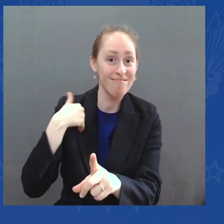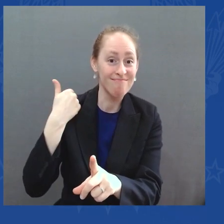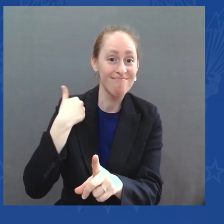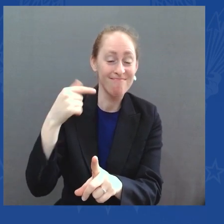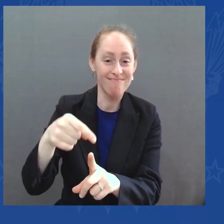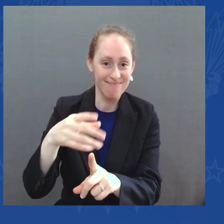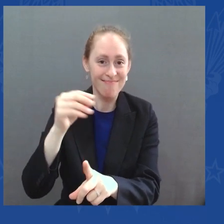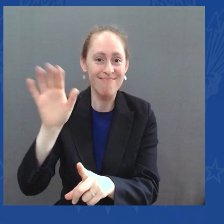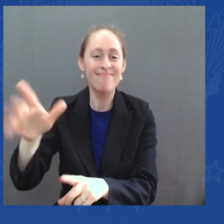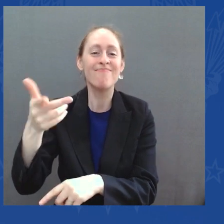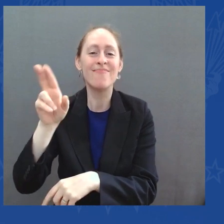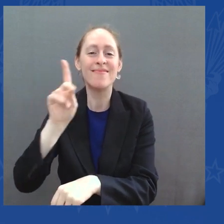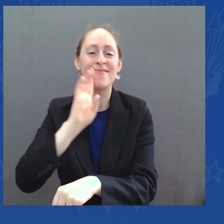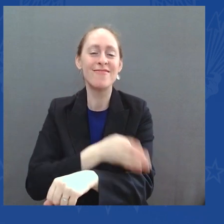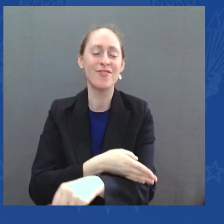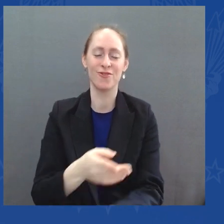That is what this work will be for.